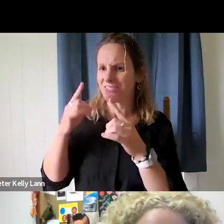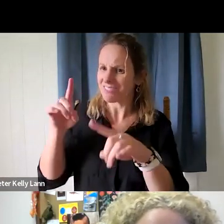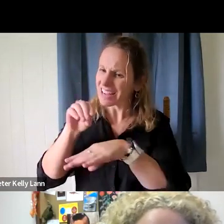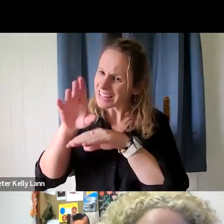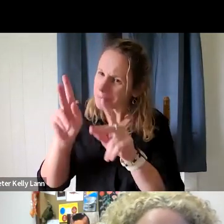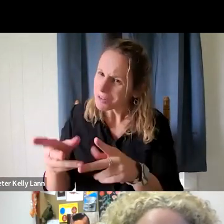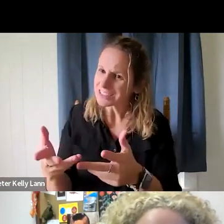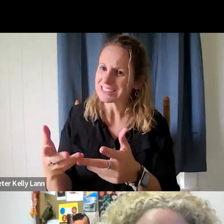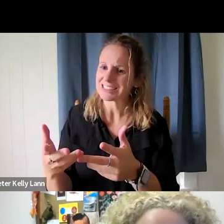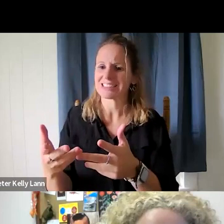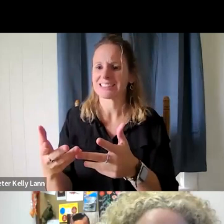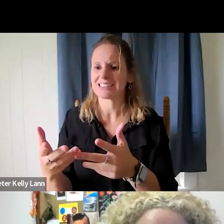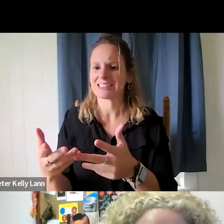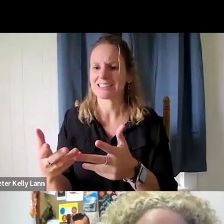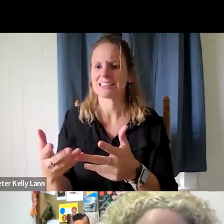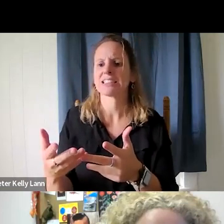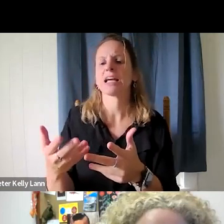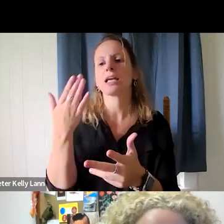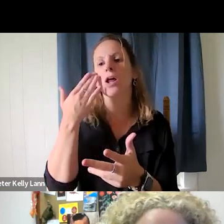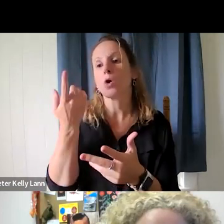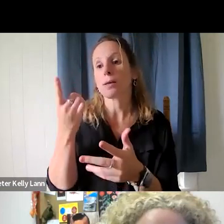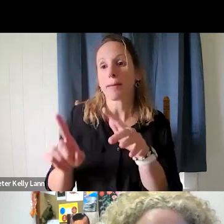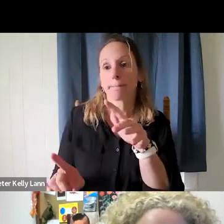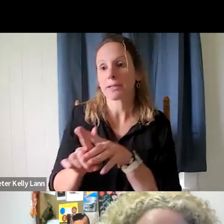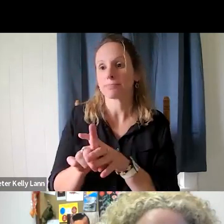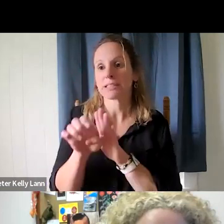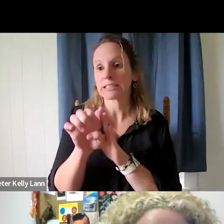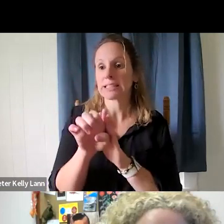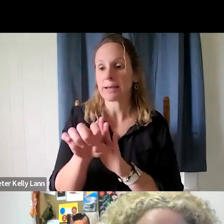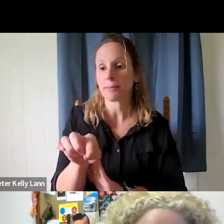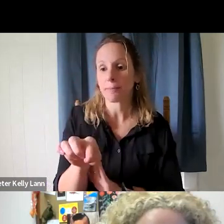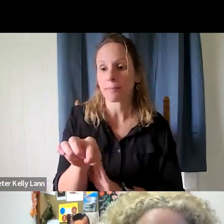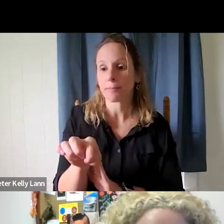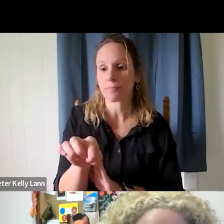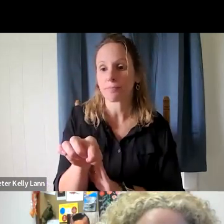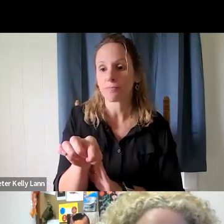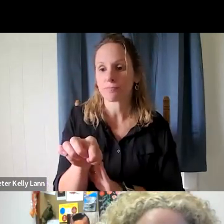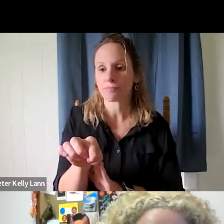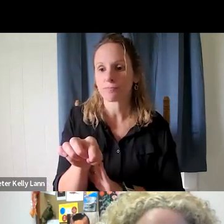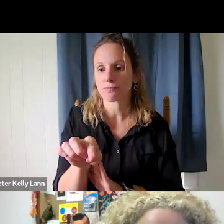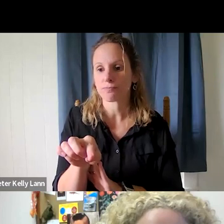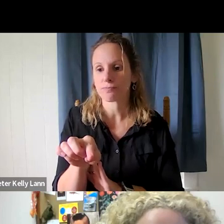You know, one of the things that came up earlier and an example was that, you know, somebody's so depressed